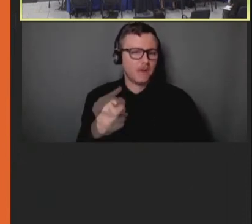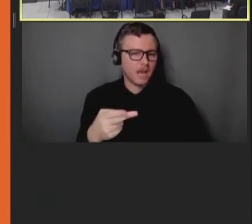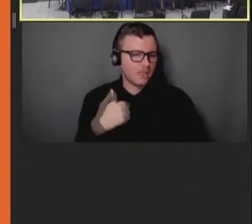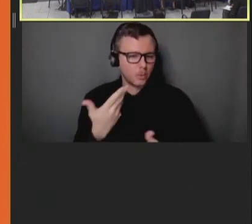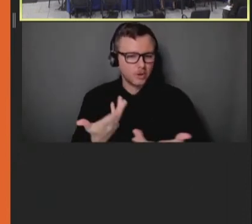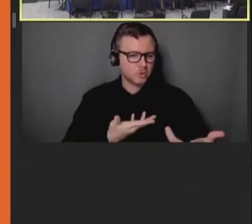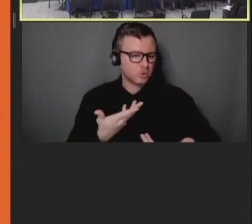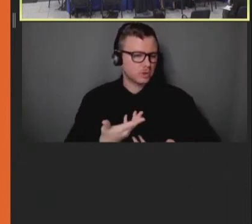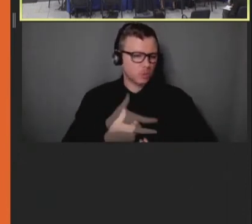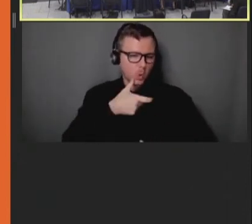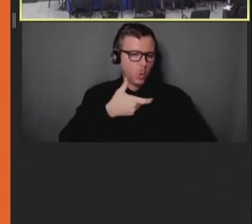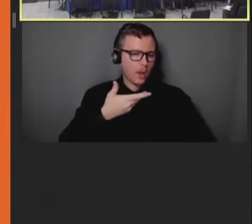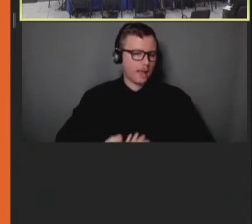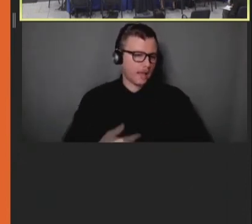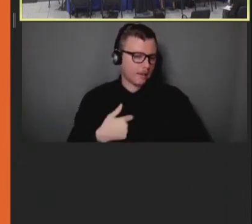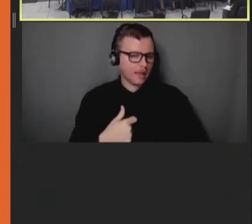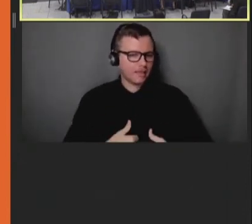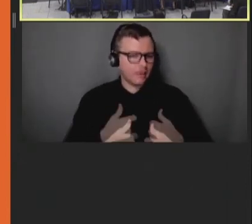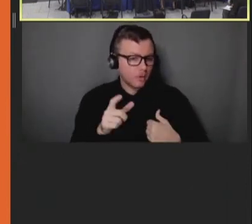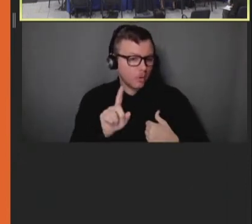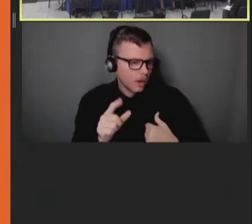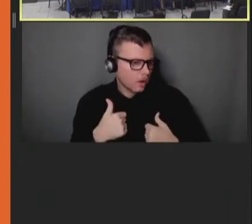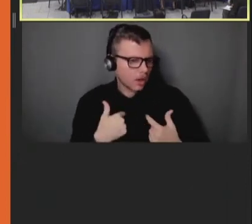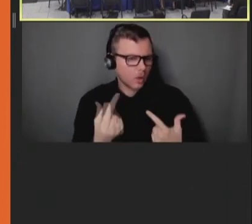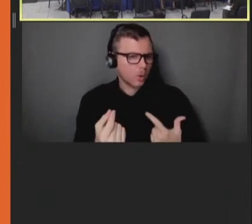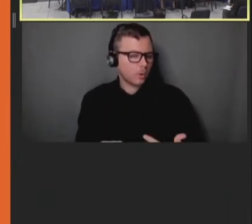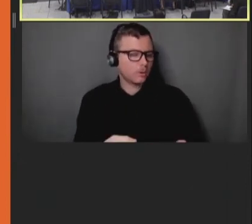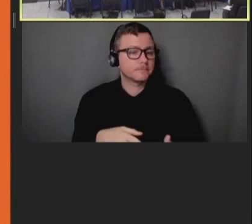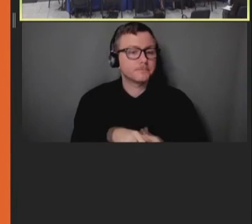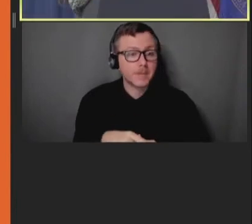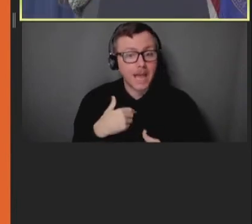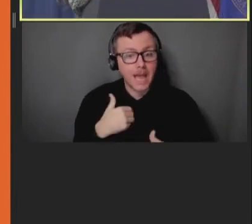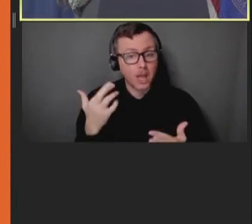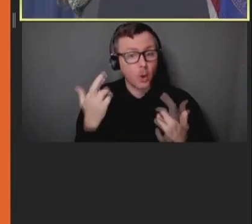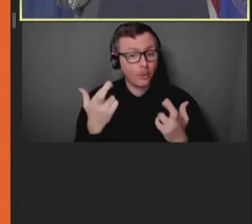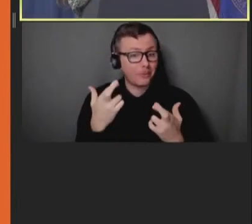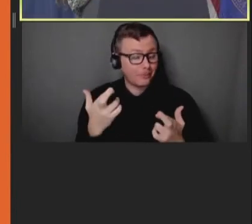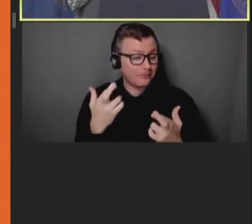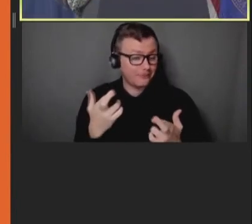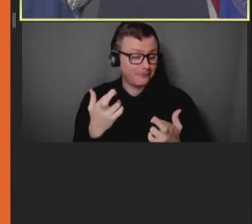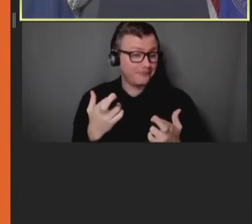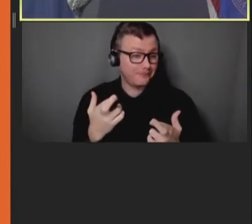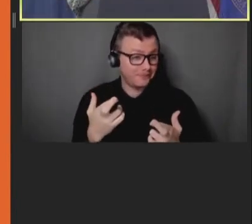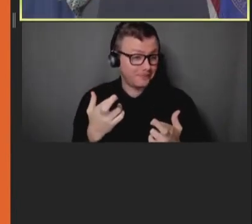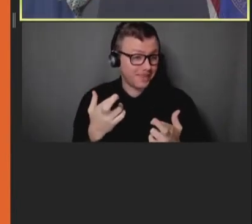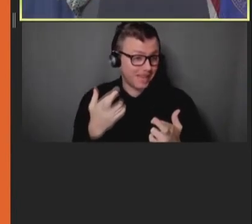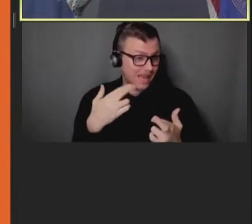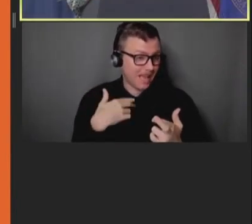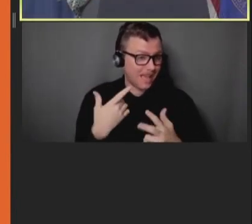a little bit about where I live and what I do. And then I hope that I can give you some sense